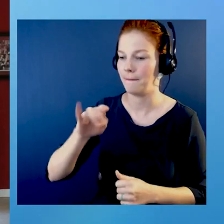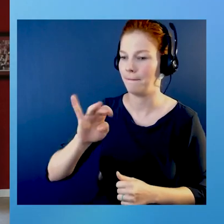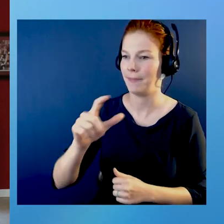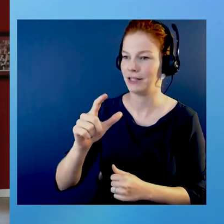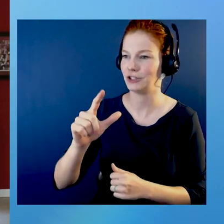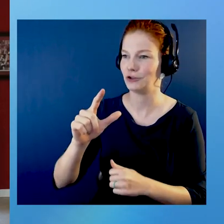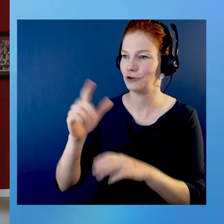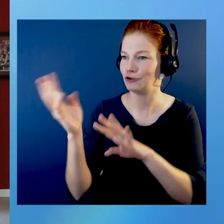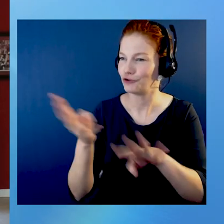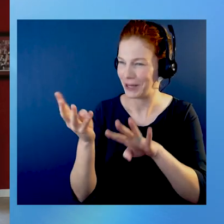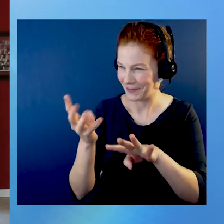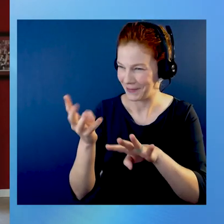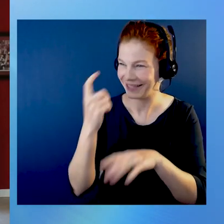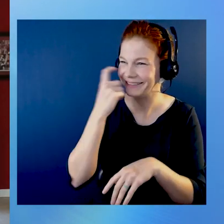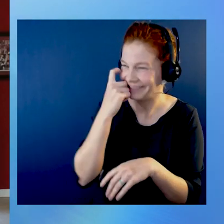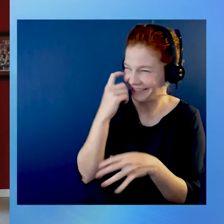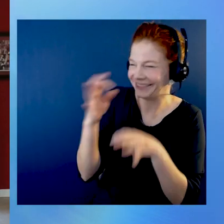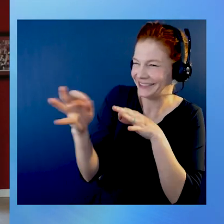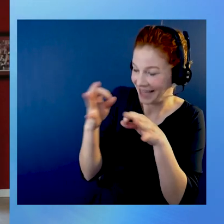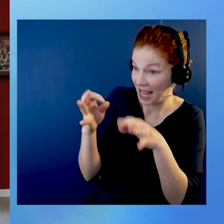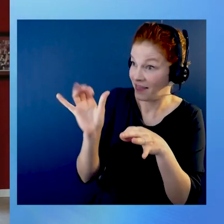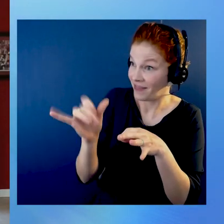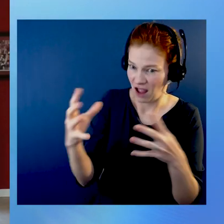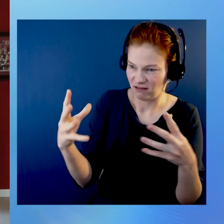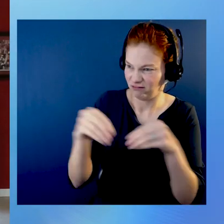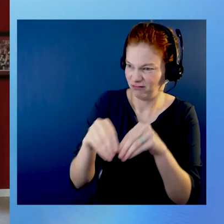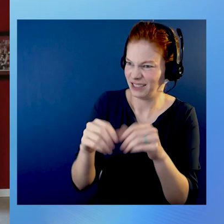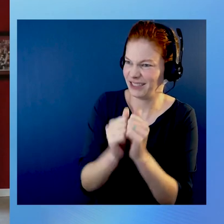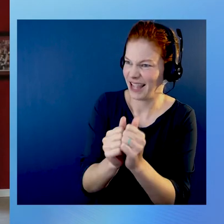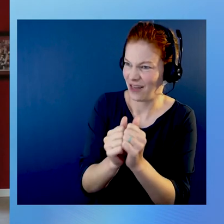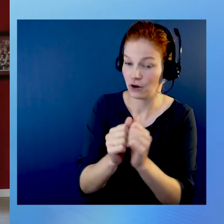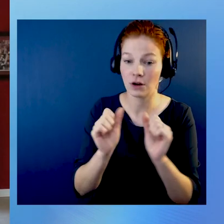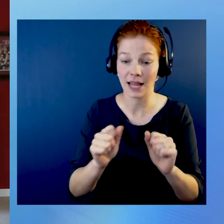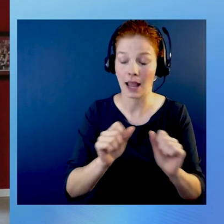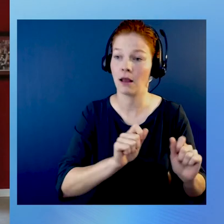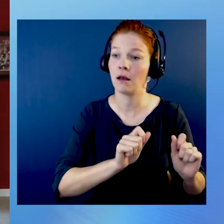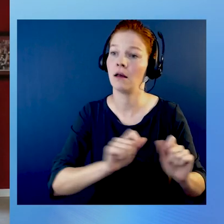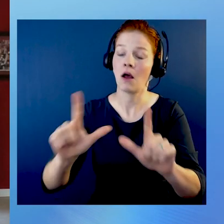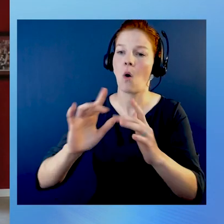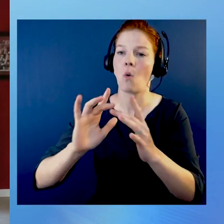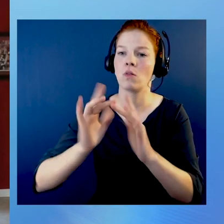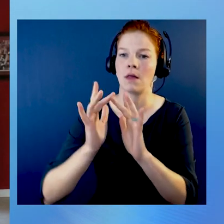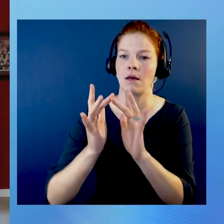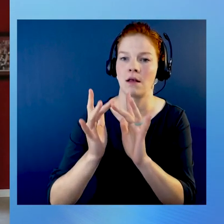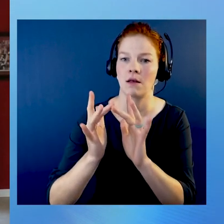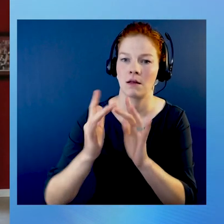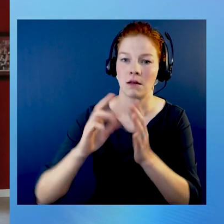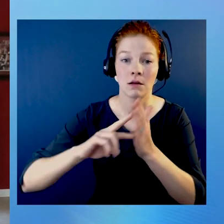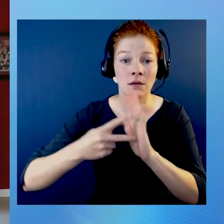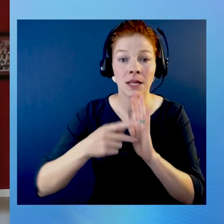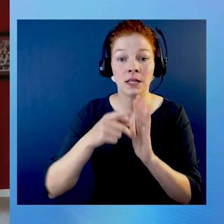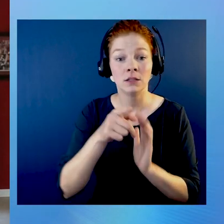earlier by Erik and Aaron, you can deploy your Digital Twin application to the web. This allows you to connect your Digital Twins